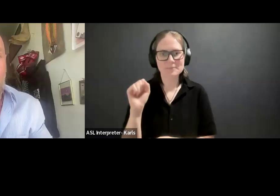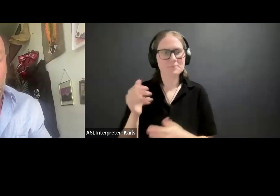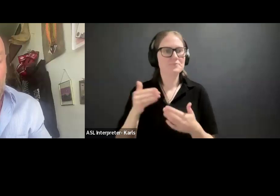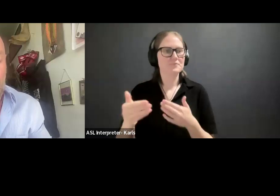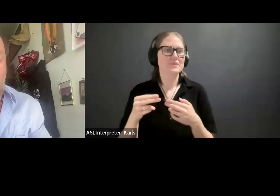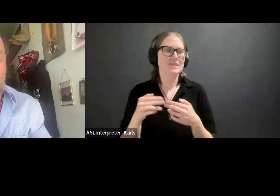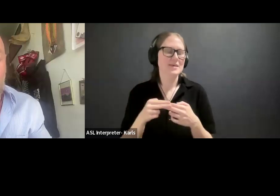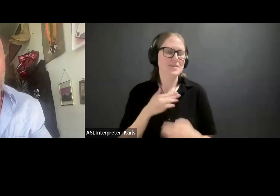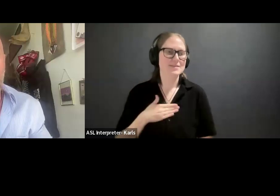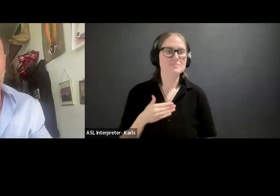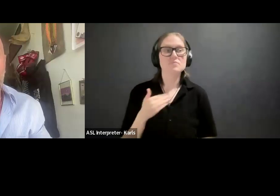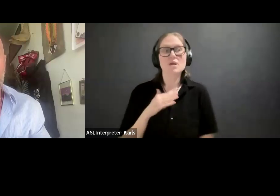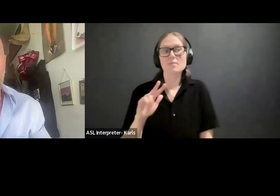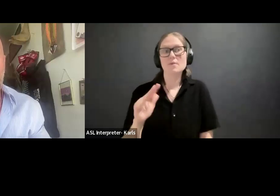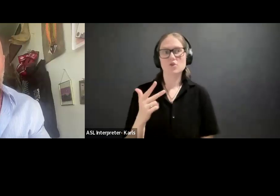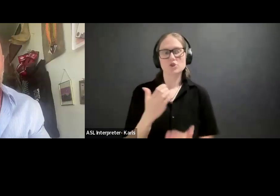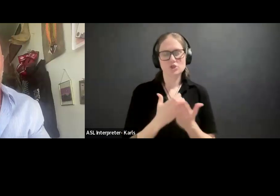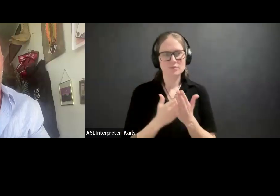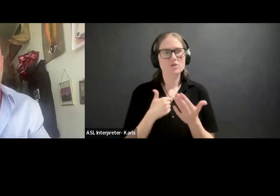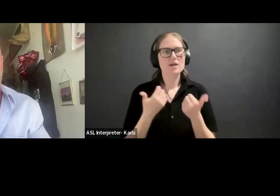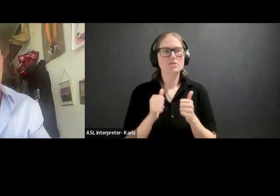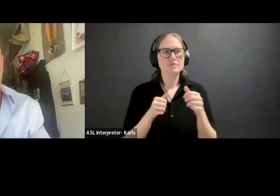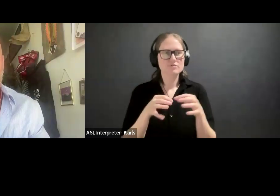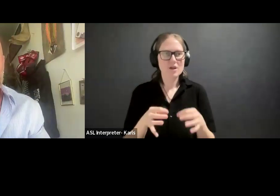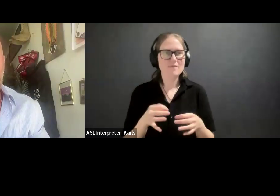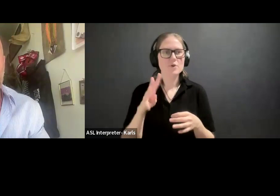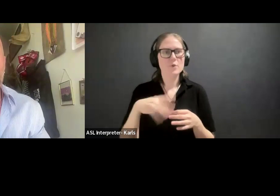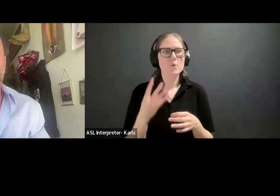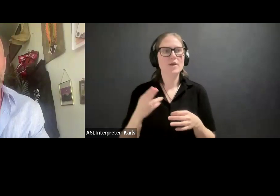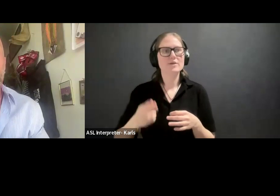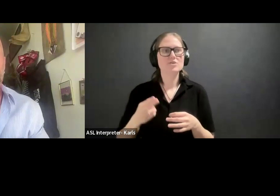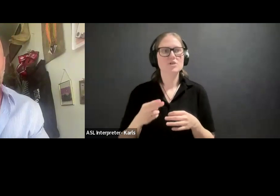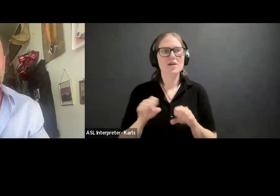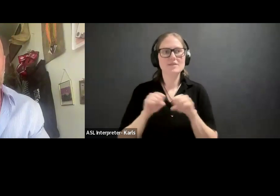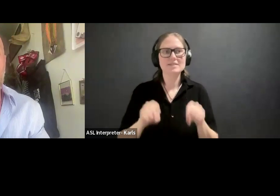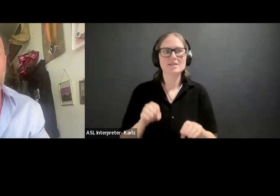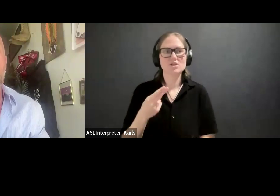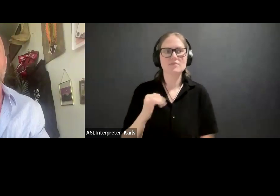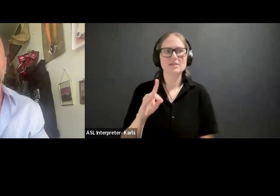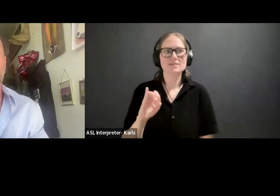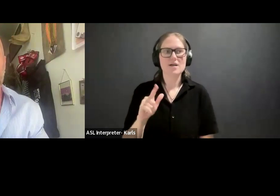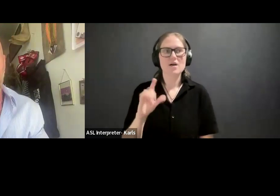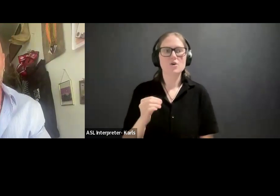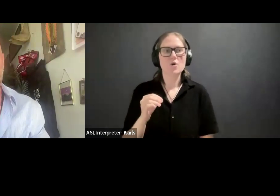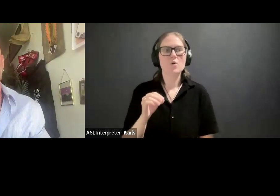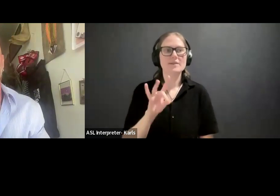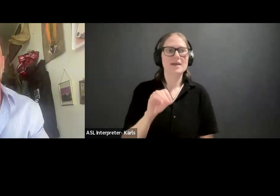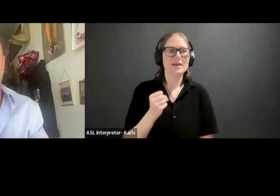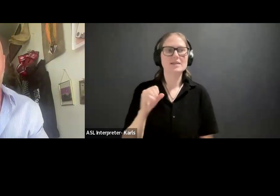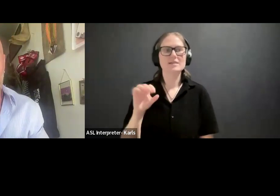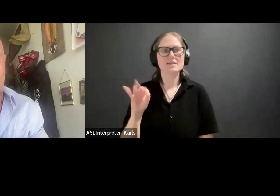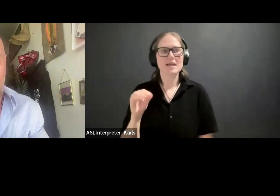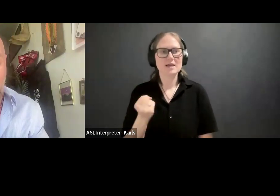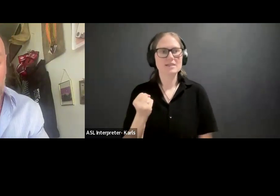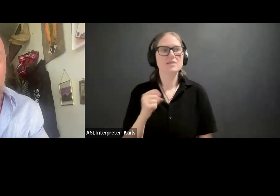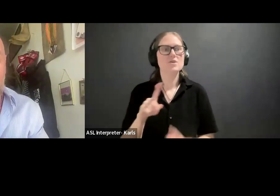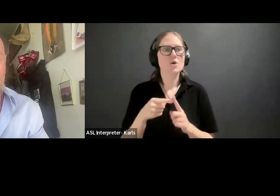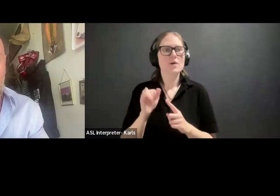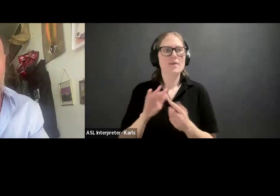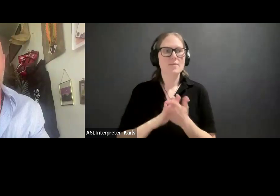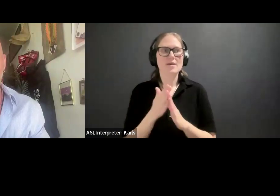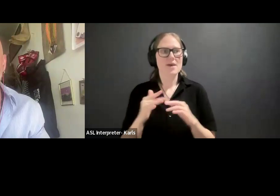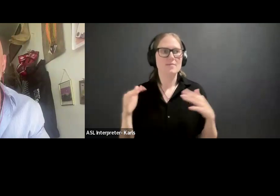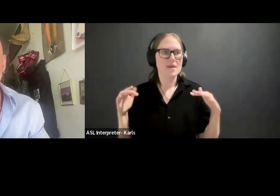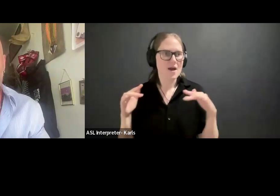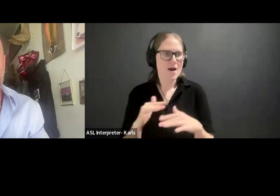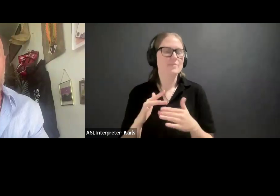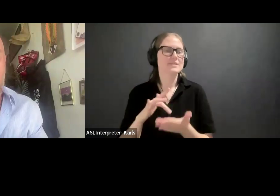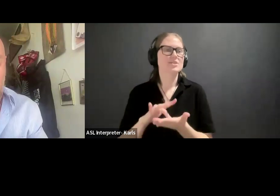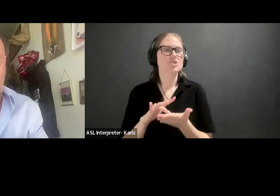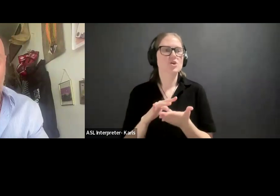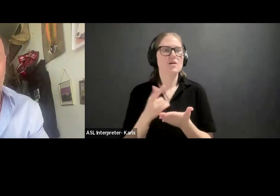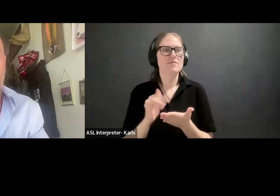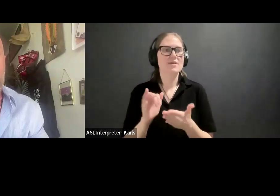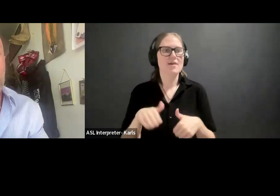And my third chapter, I tried to recover the queer history of the Station of Hidalgo in the 80s and 90s, when Hidalgo became the epicenter of gay life in the city, as the Mexican state neoliberalized its